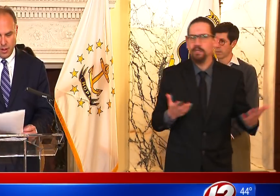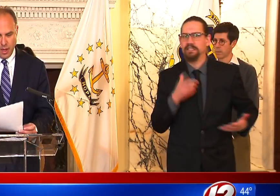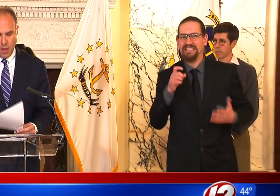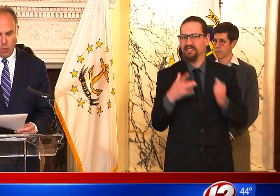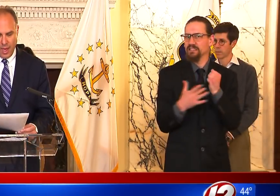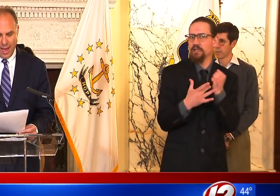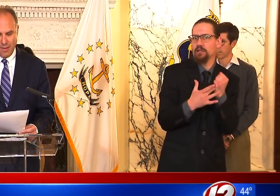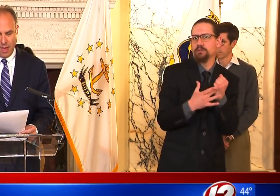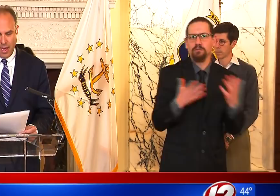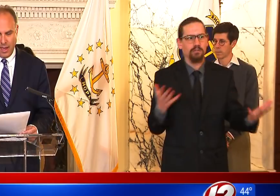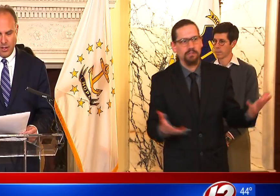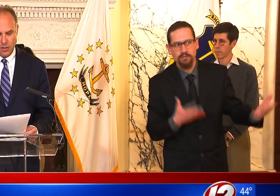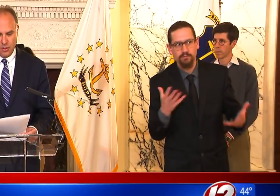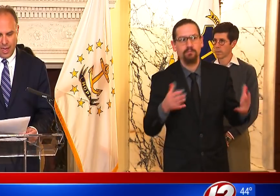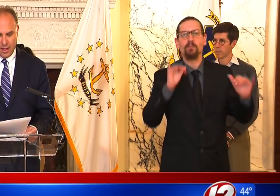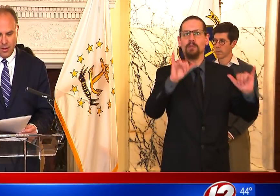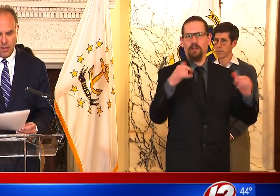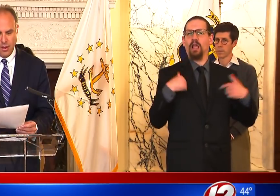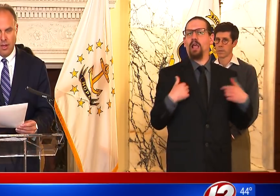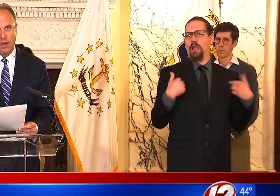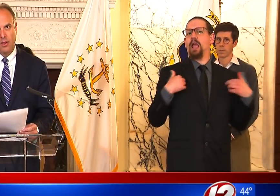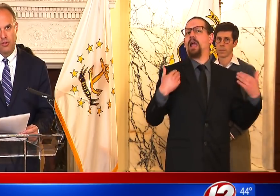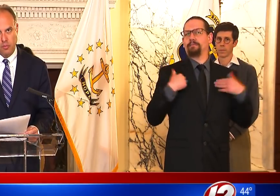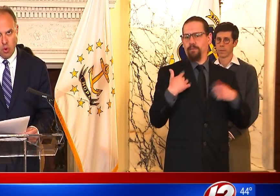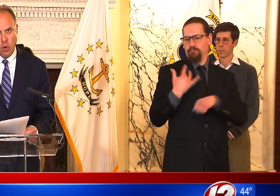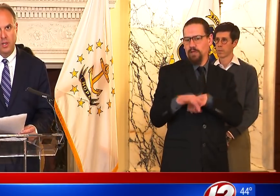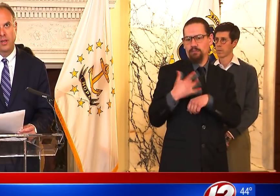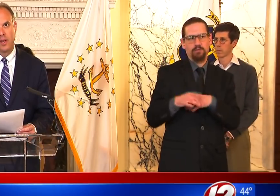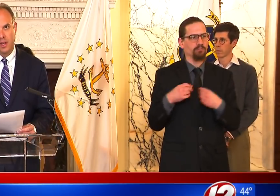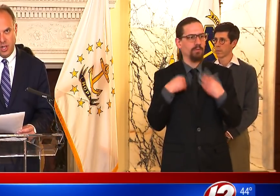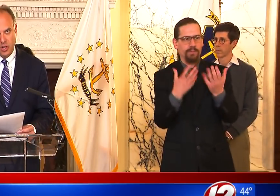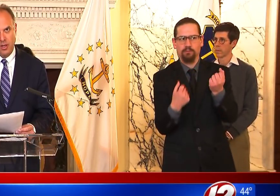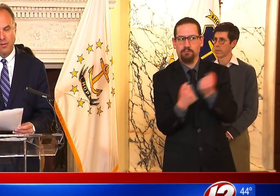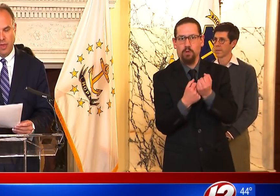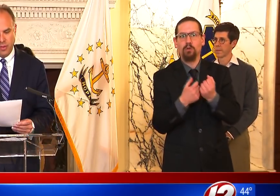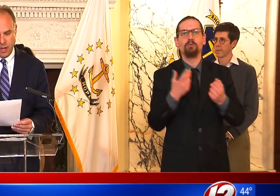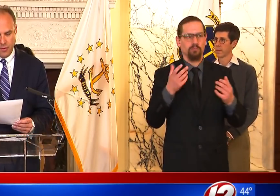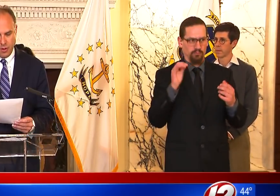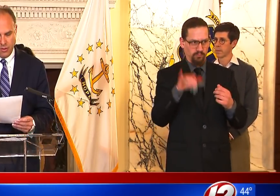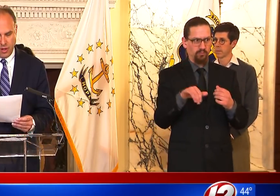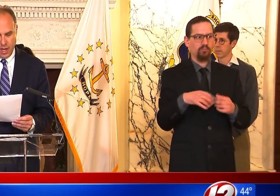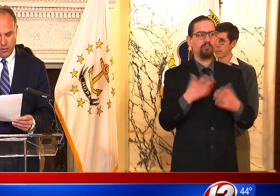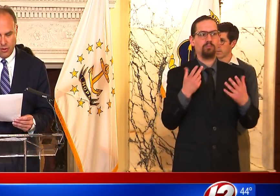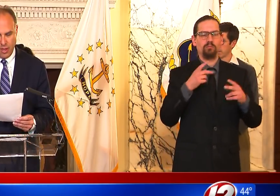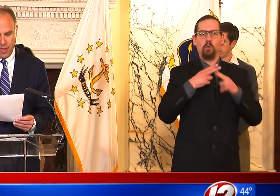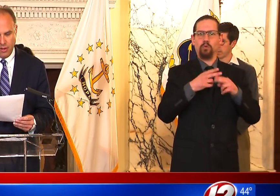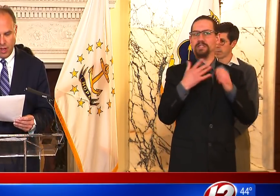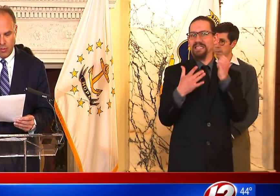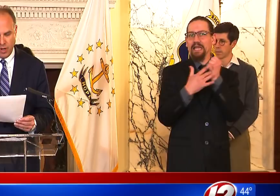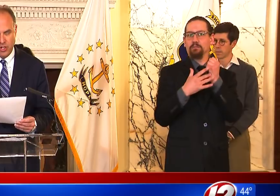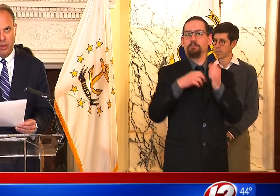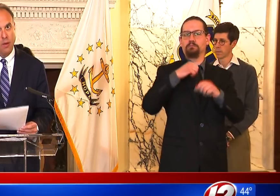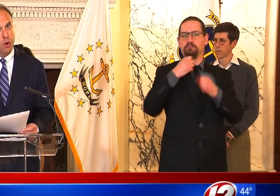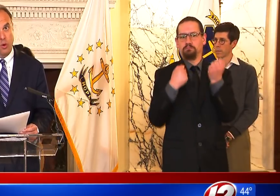MAY NOW BE HOME NO LONGER WORKING IN THE SHOP TO ASSIST YOU AND CARRYING OUT THE WORK OF YOUR RETAILER.